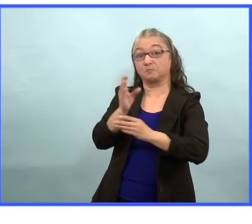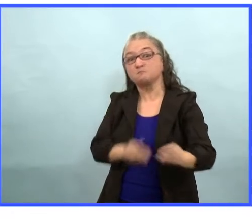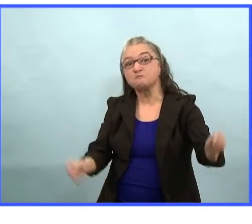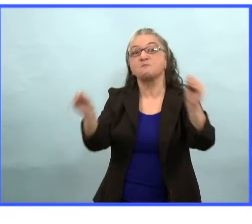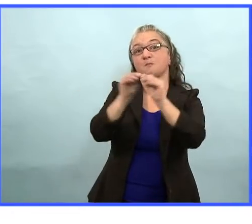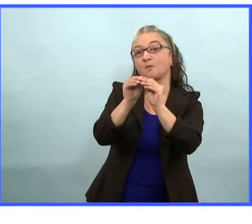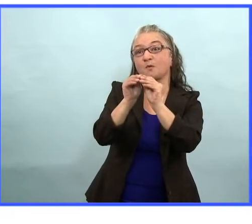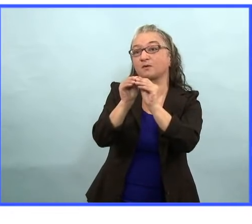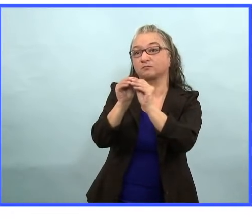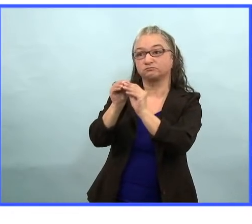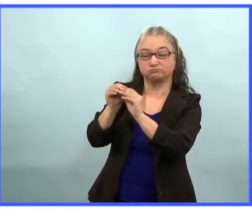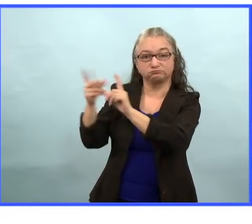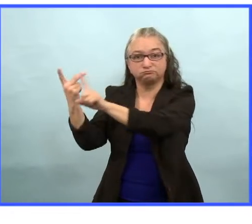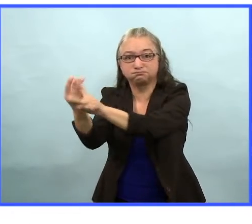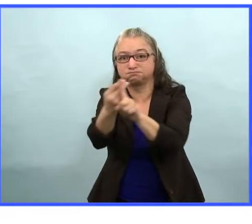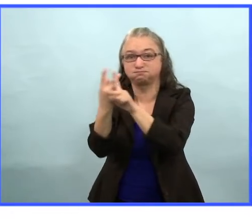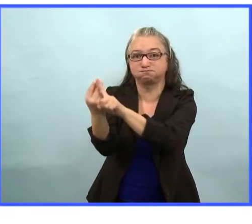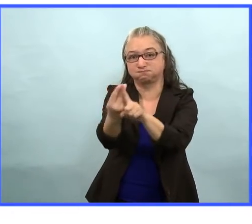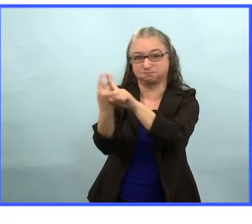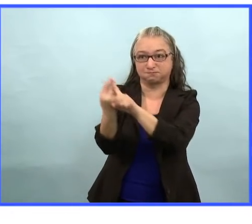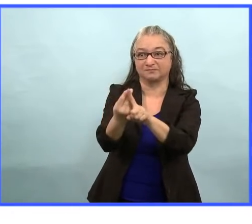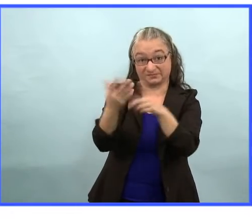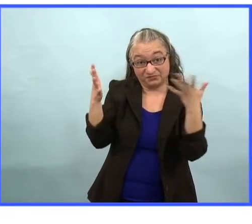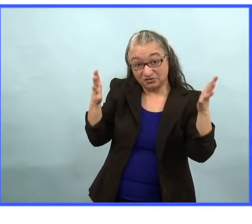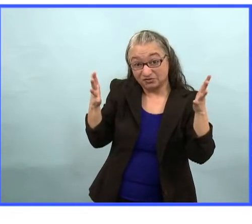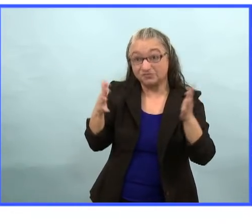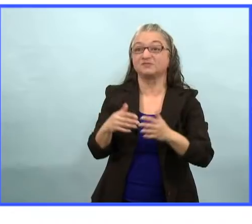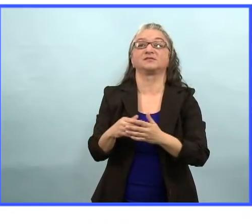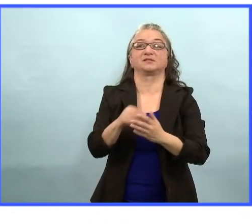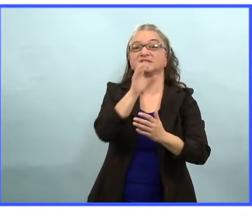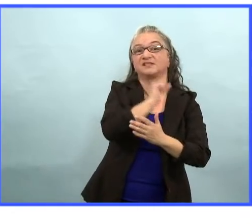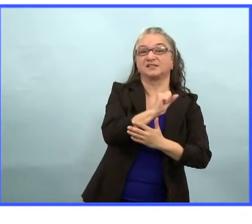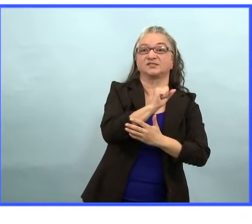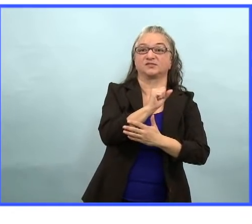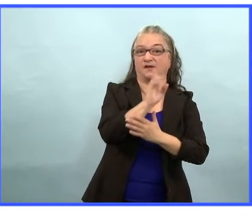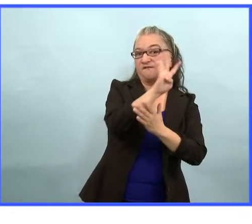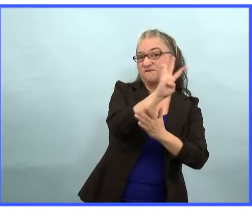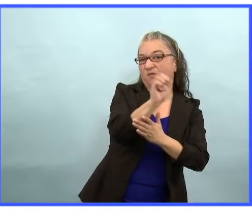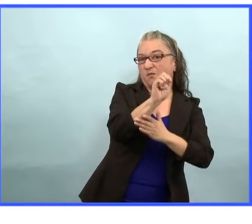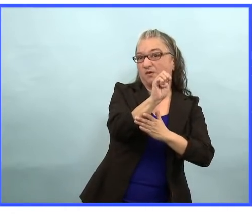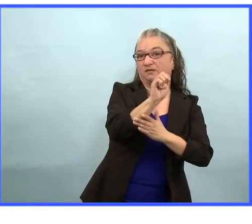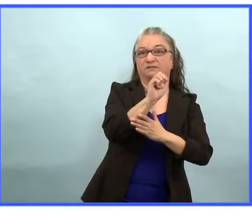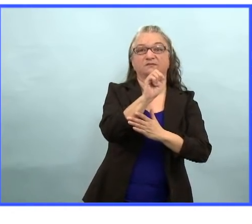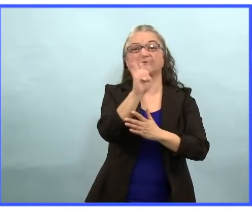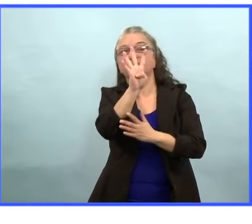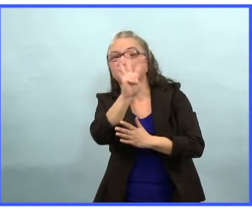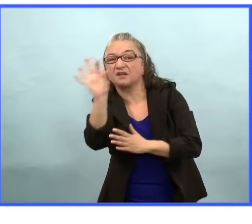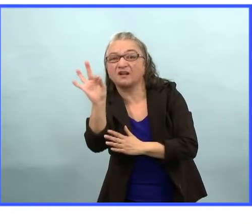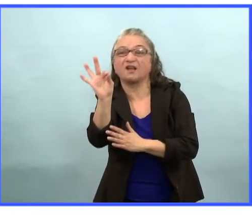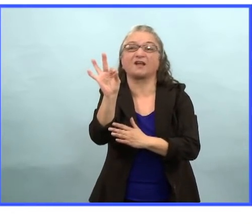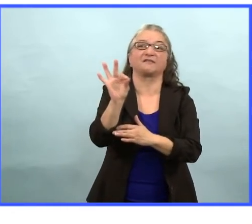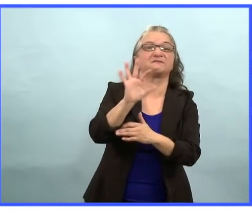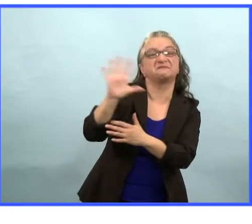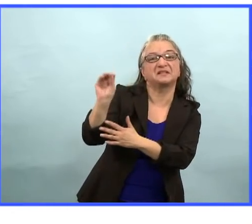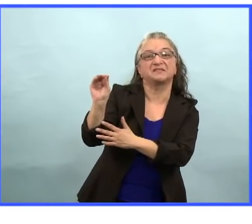older particularly over 40 to 49 50 to 59 and up dramatically more doses given to people who